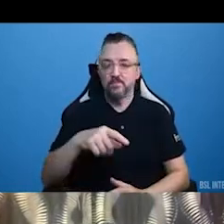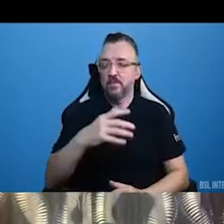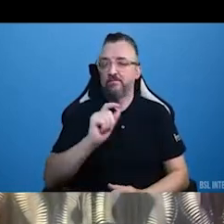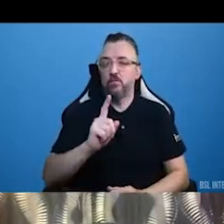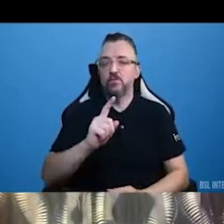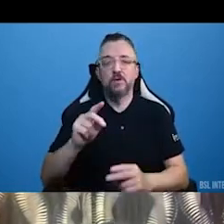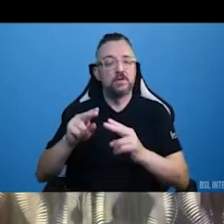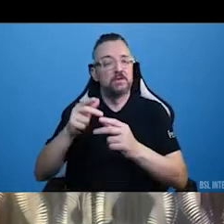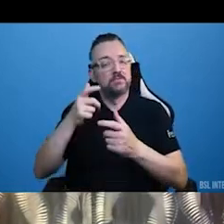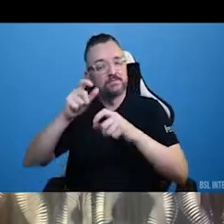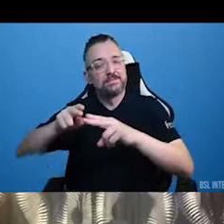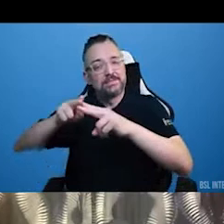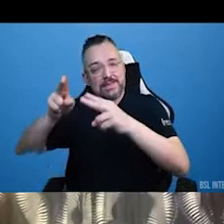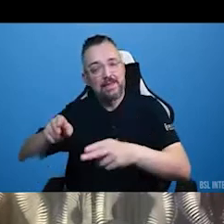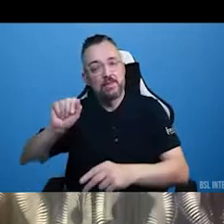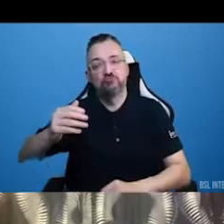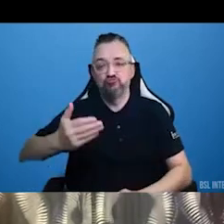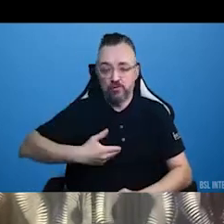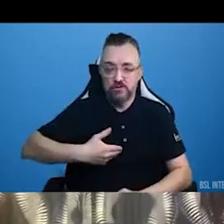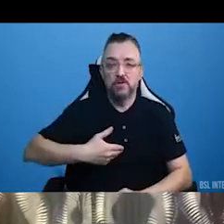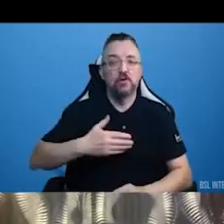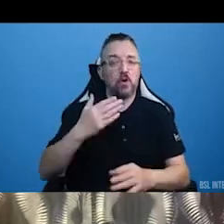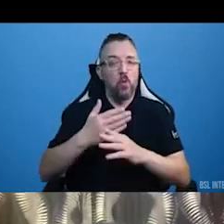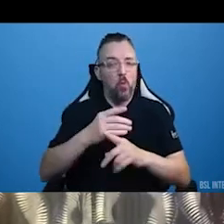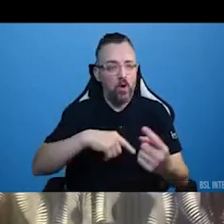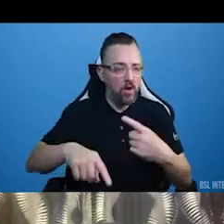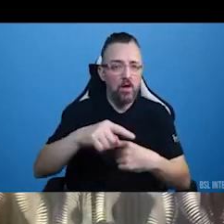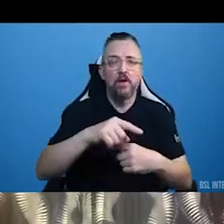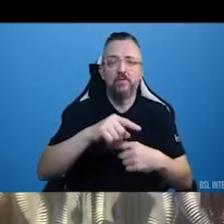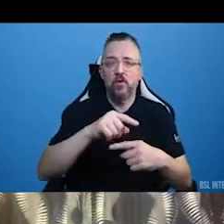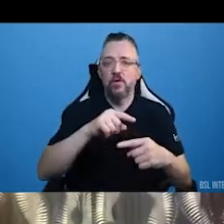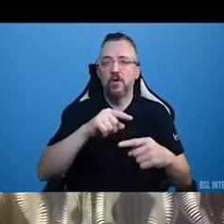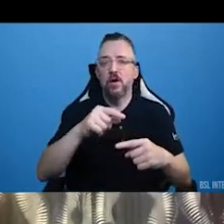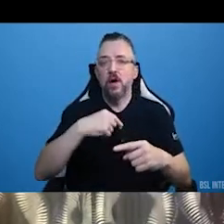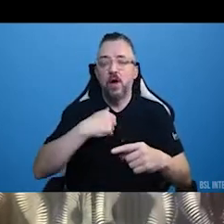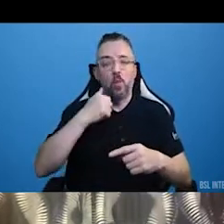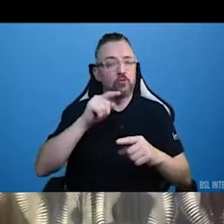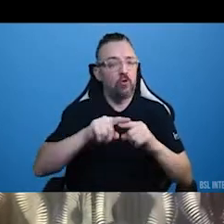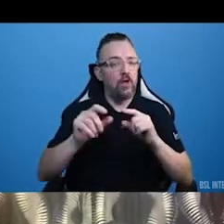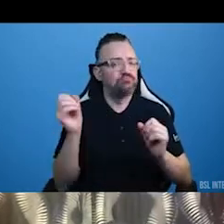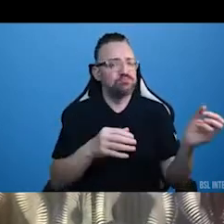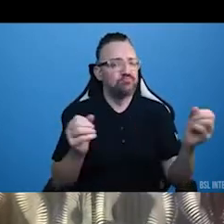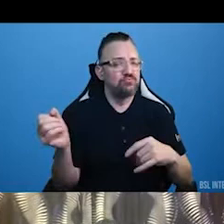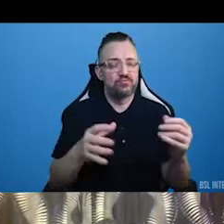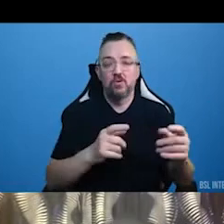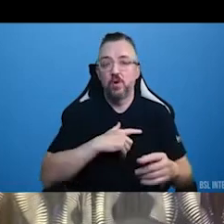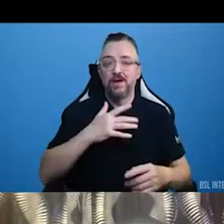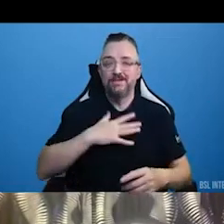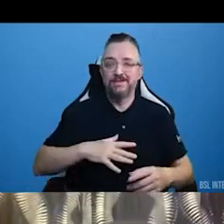and supporting work on the grounds for those sorts of initiatives. So I'm gonna go as provocative as possible, because we really need to end on some energy as well.